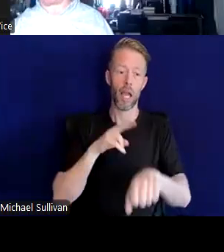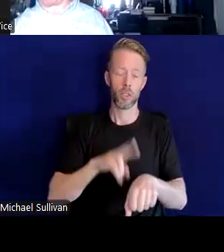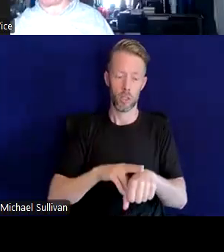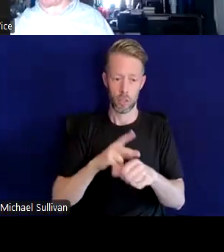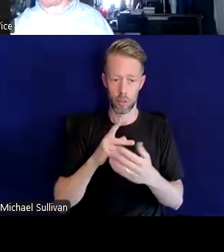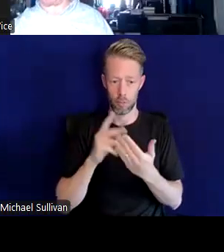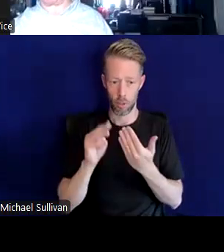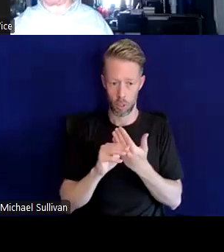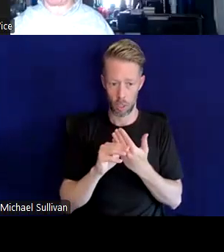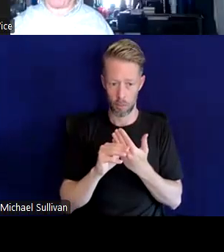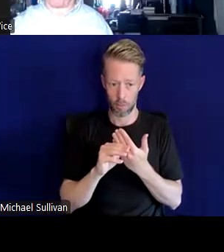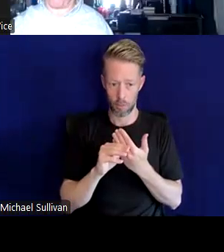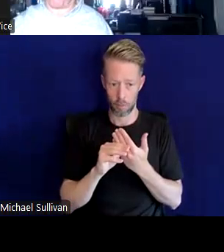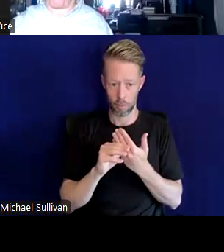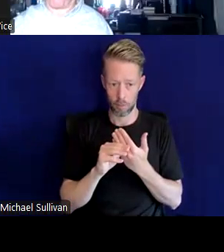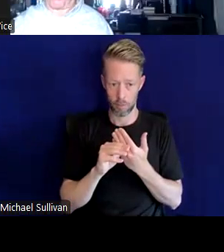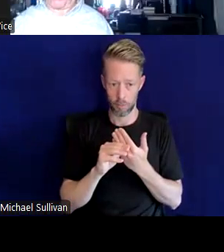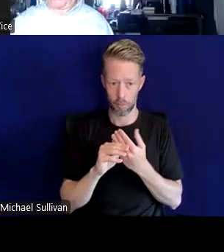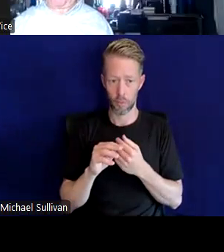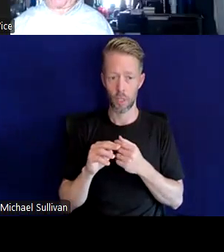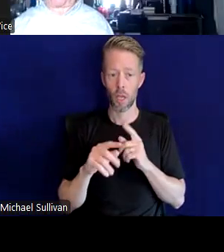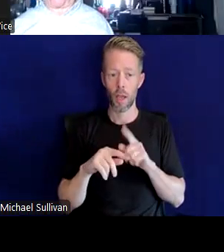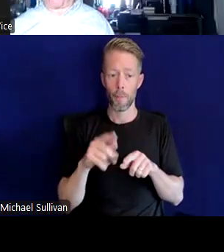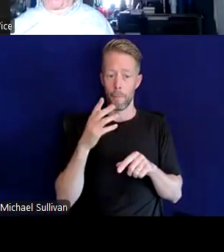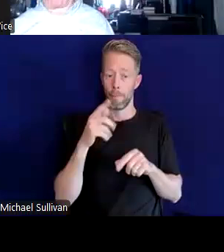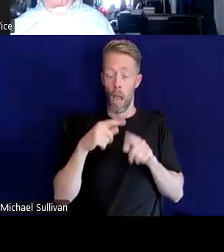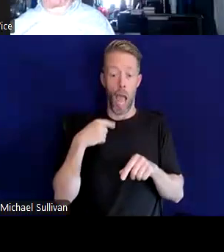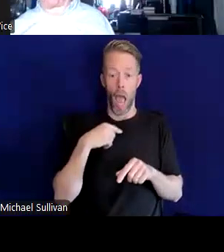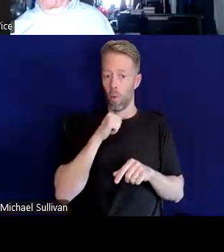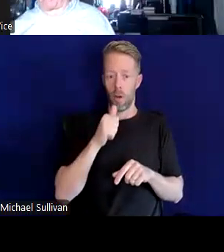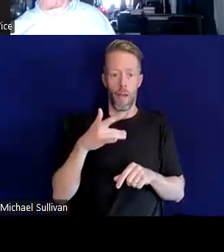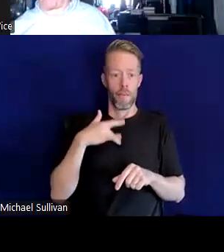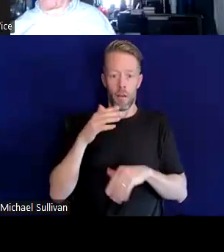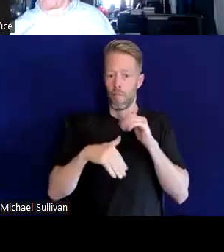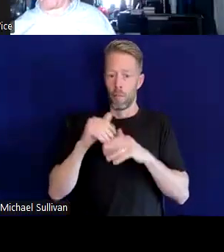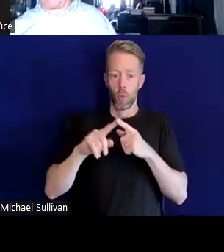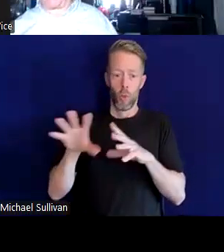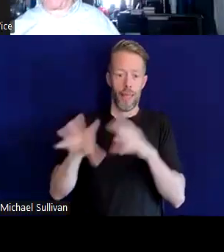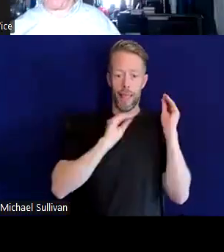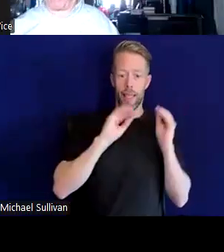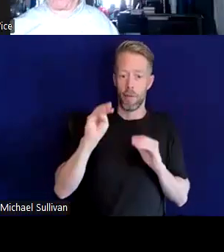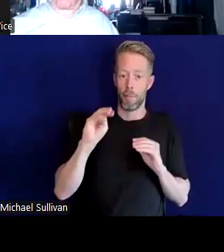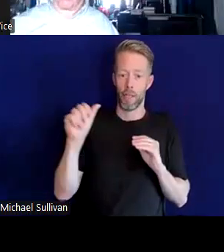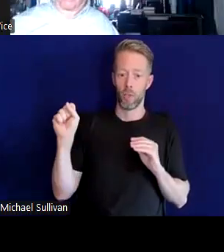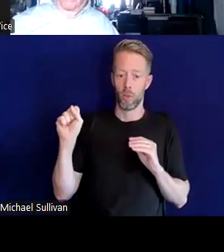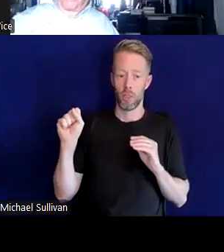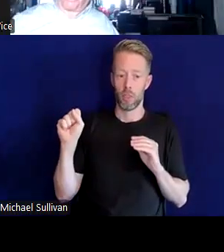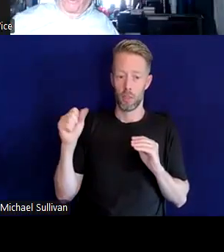that I don't know about other folks but I'd never feel comfortable moving away were Massachusetts. Because I know the benefits that are here in